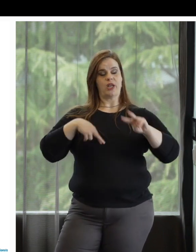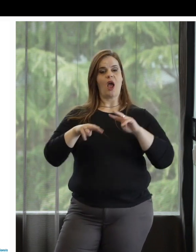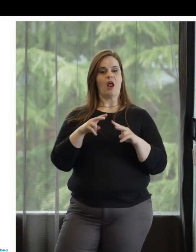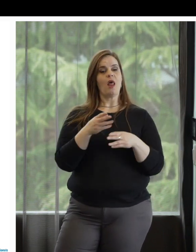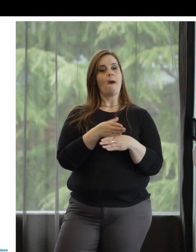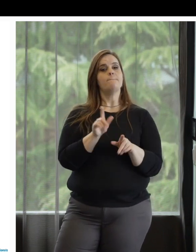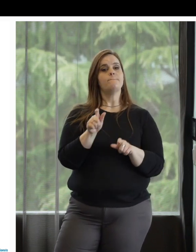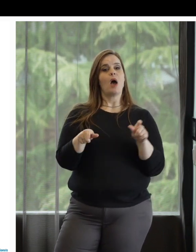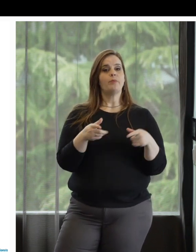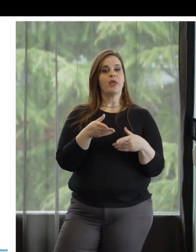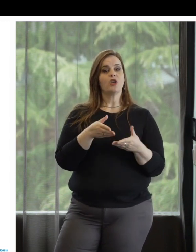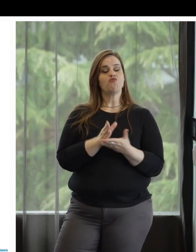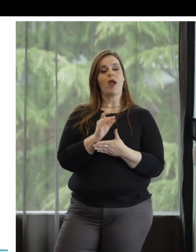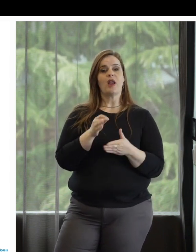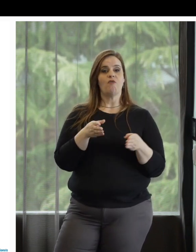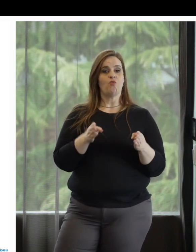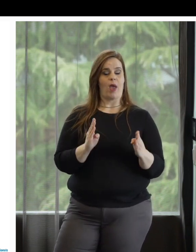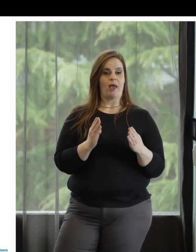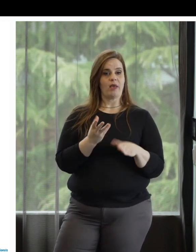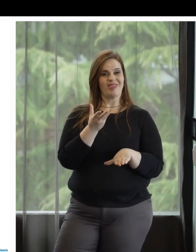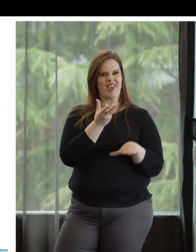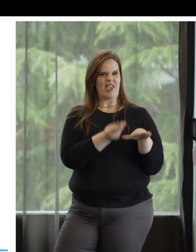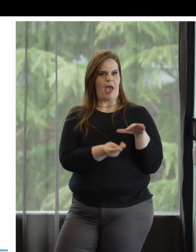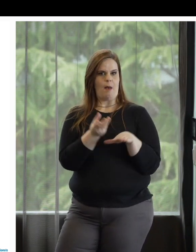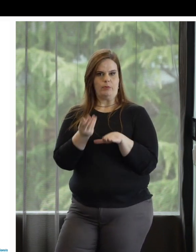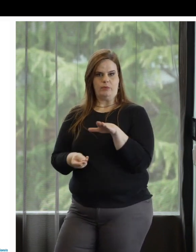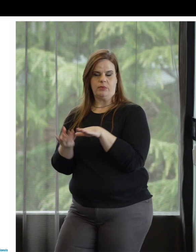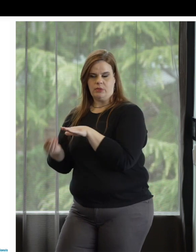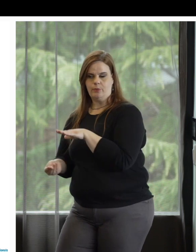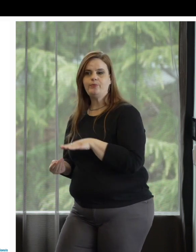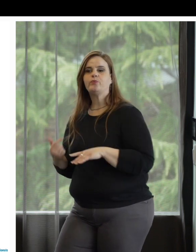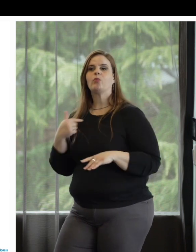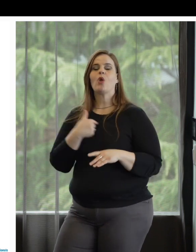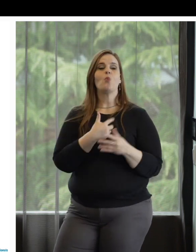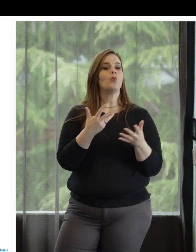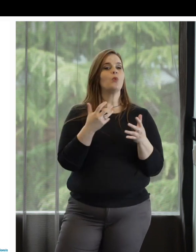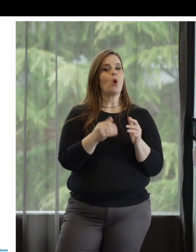way the gaps we wanted to identify the types